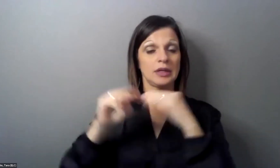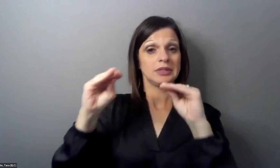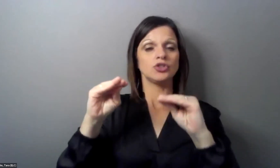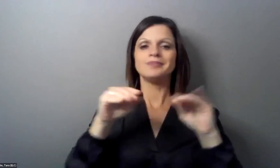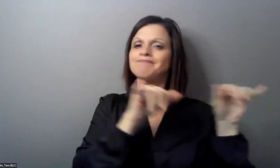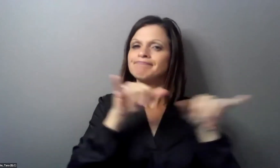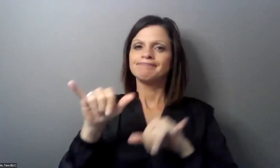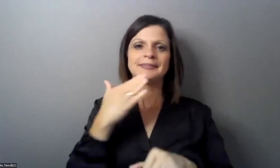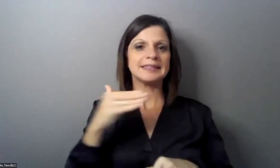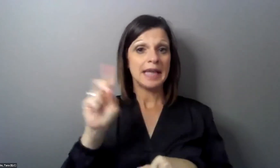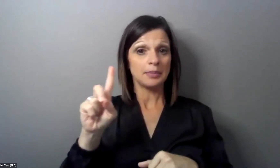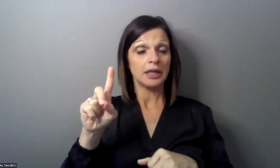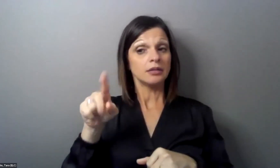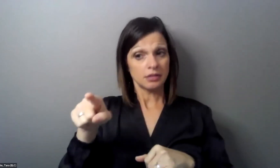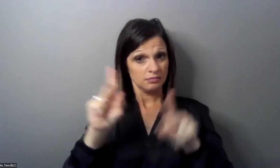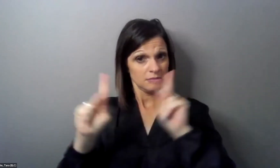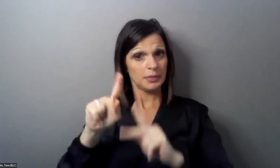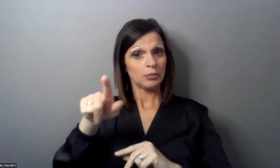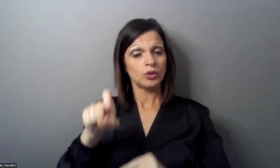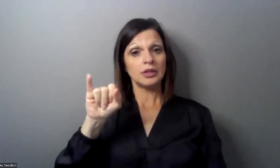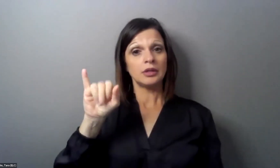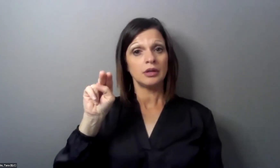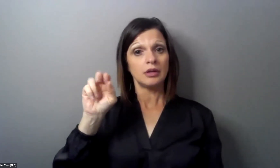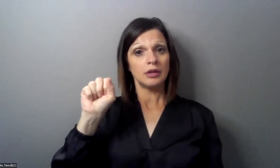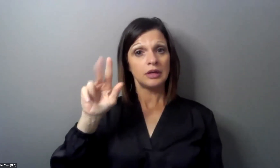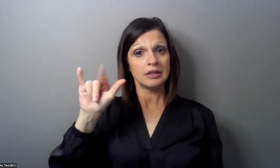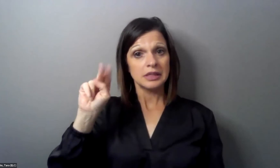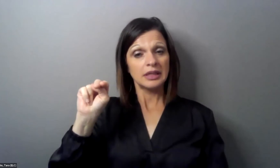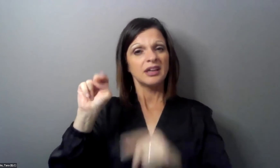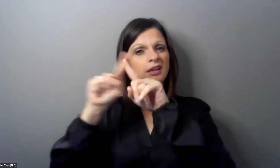diabetes and how those people need insulin and certain things to get better. That is how I form MAT